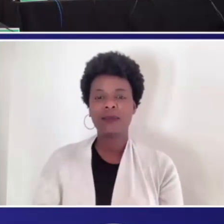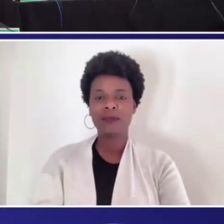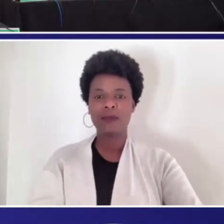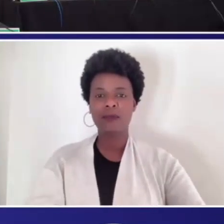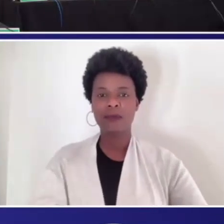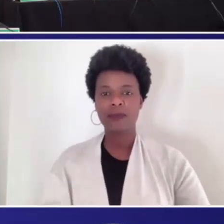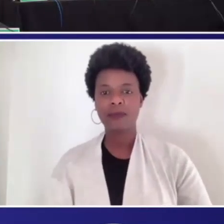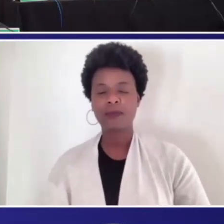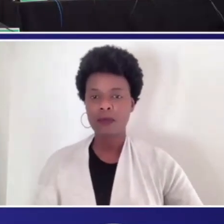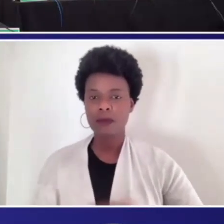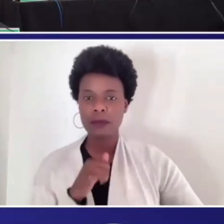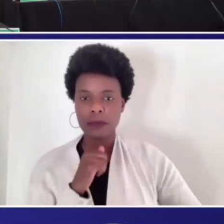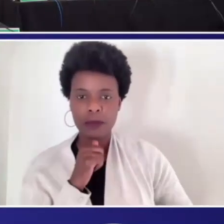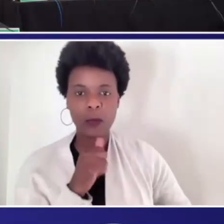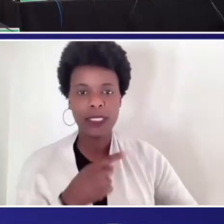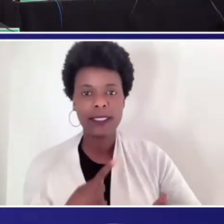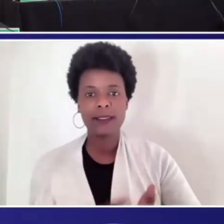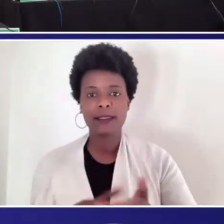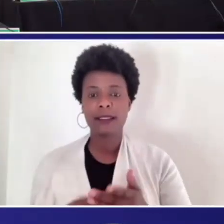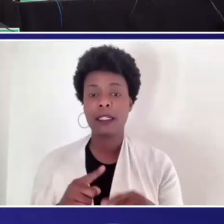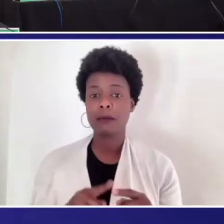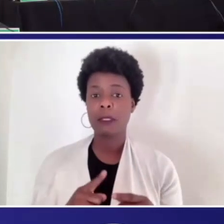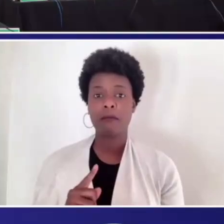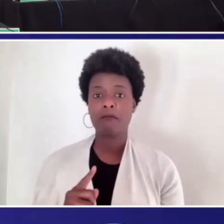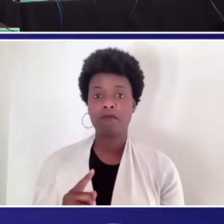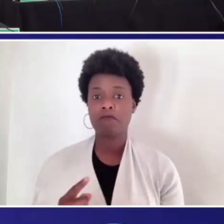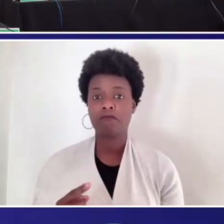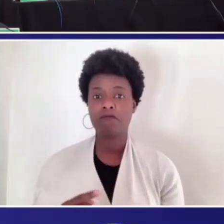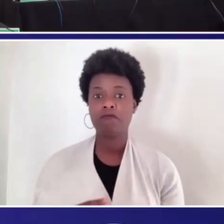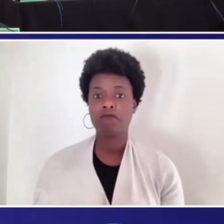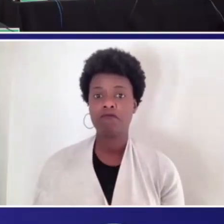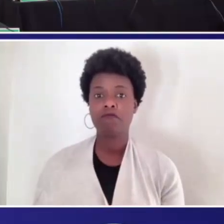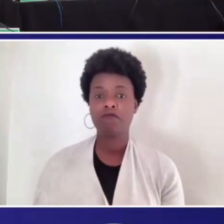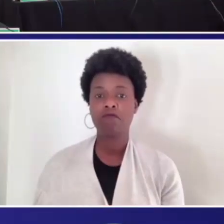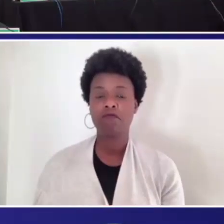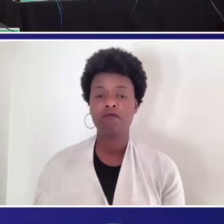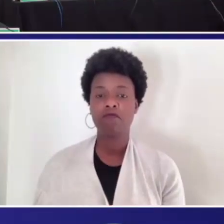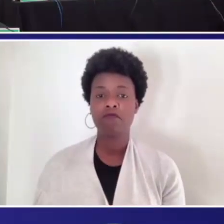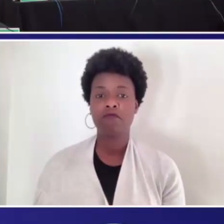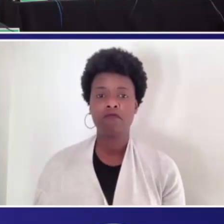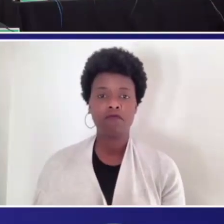discussed, but I don't have a problem with